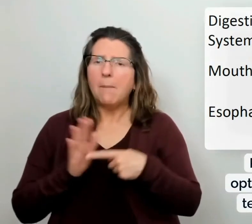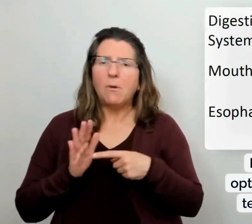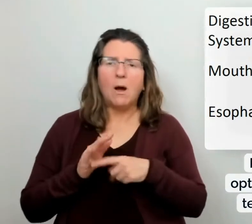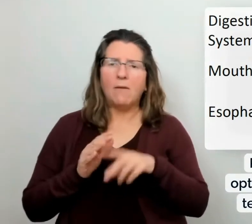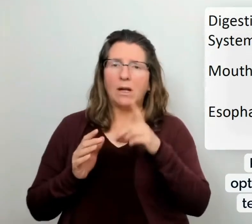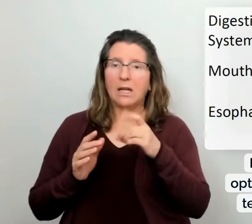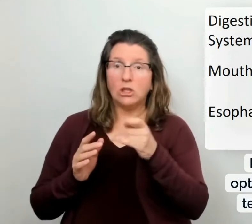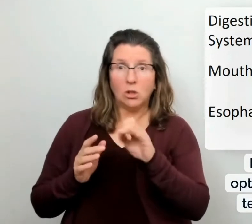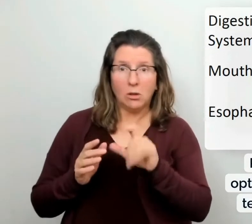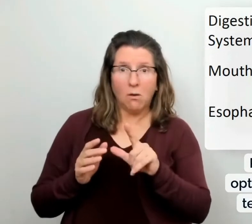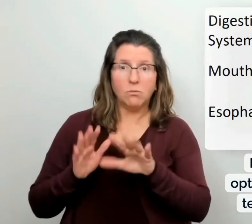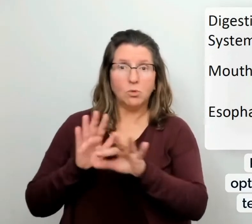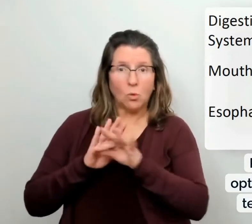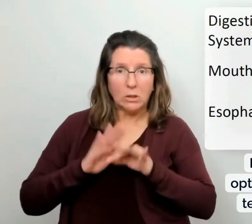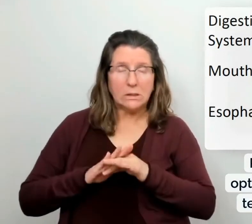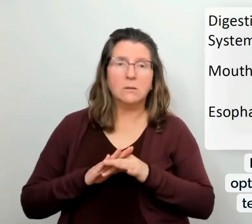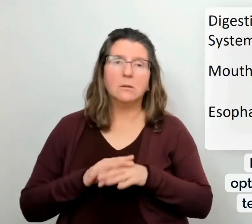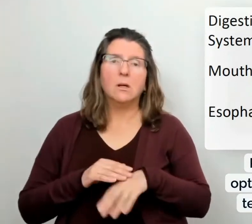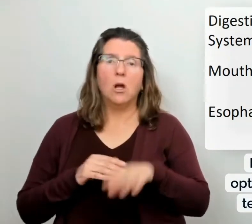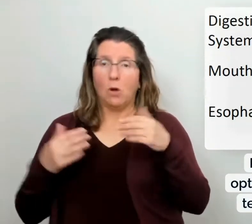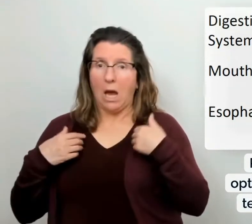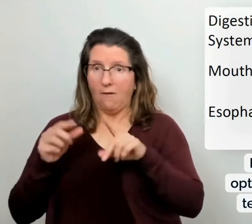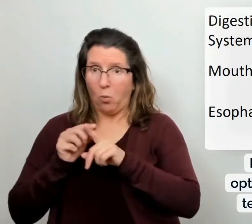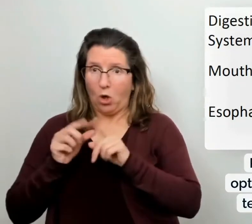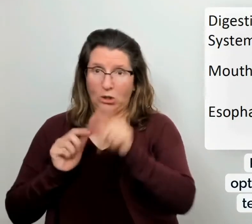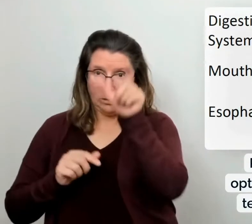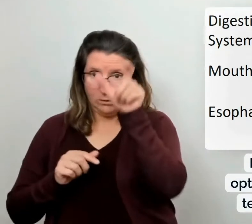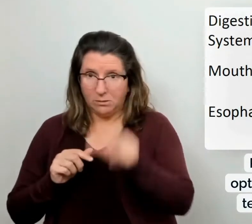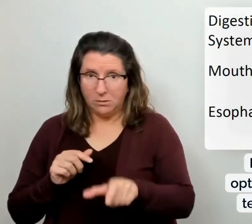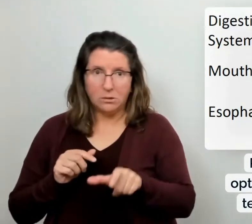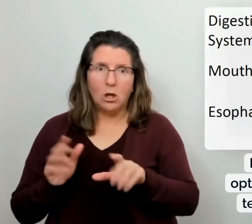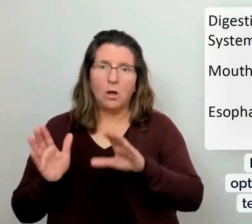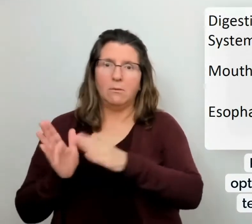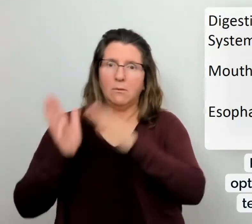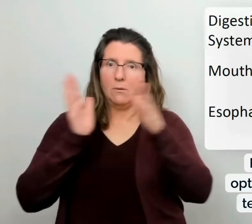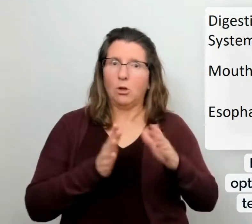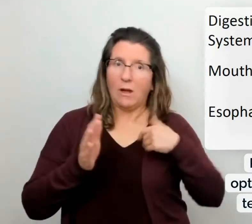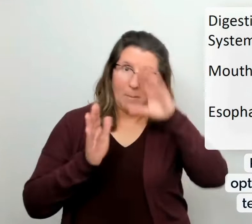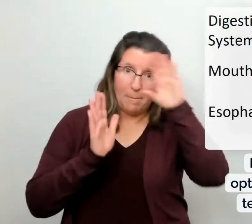This is an example of a digital exercise. We have the English terms in the first column.